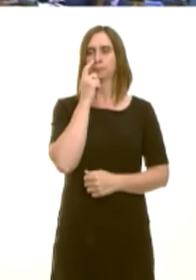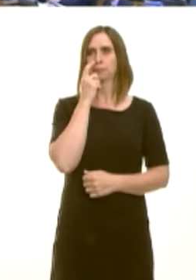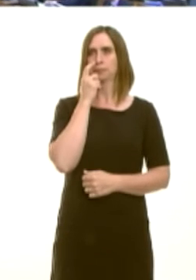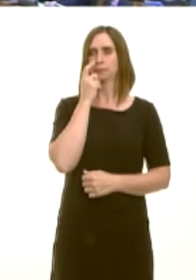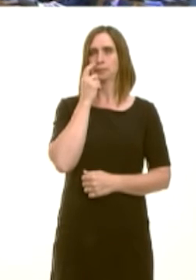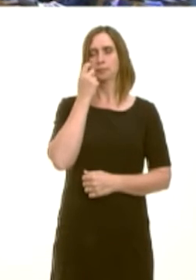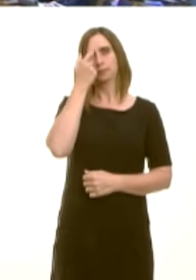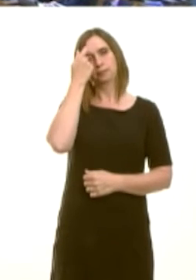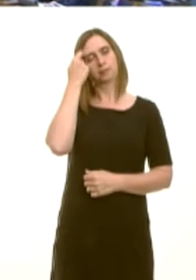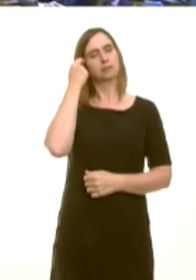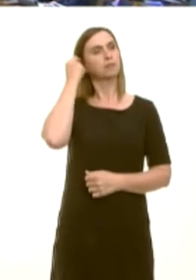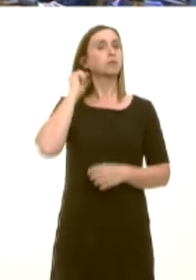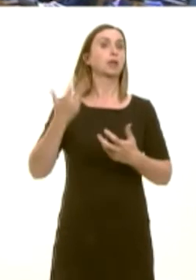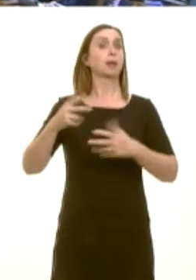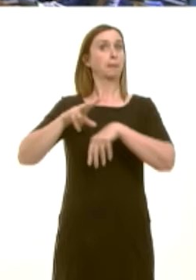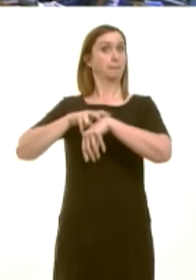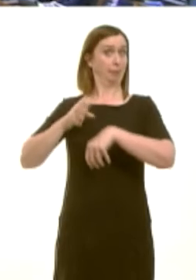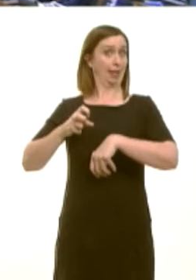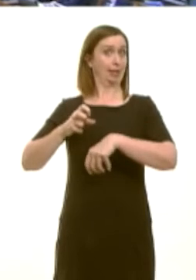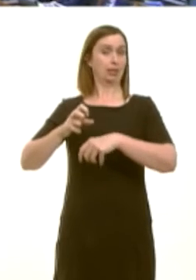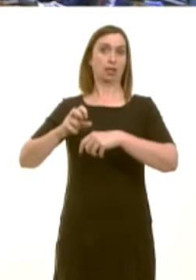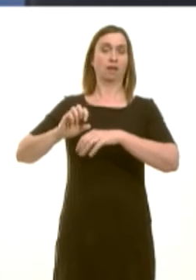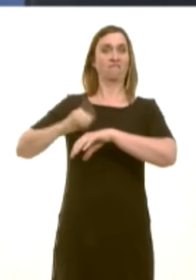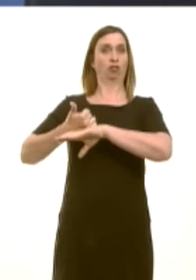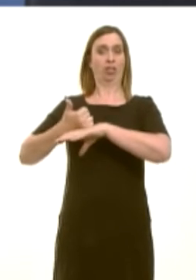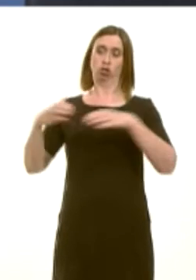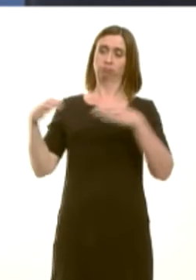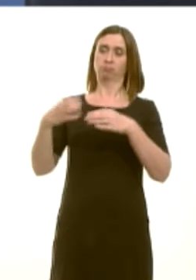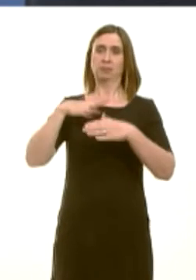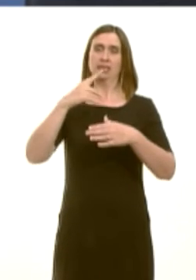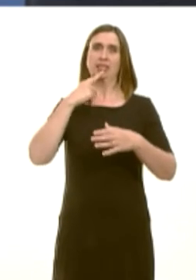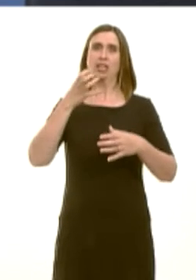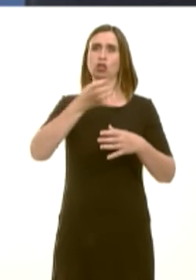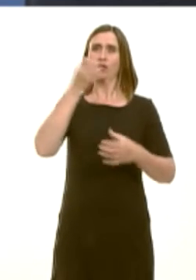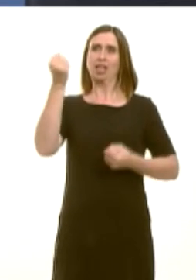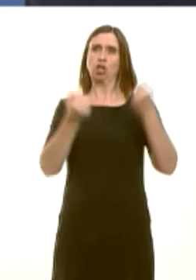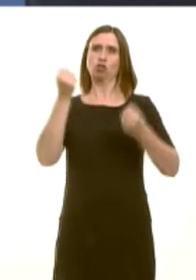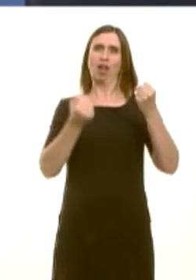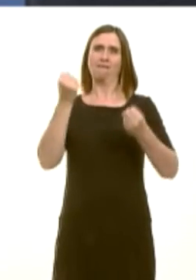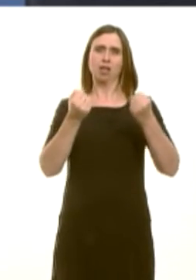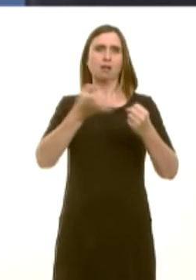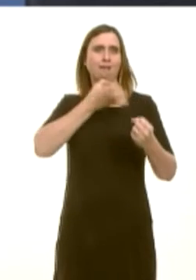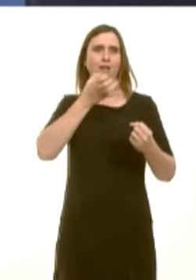First Minister, today the Police Federation of England and Wales have called for the drink-drive limit across England and Wales to be lowered in line with other European countries and